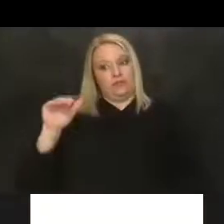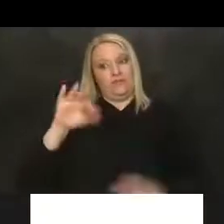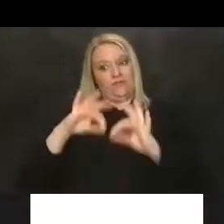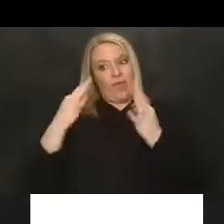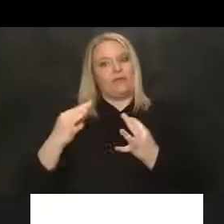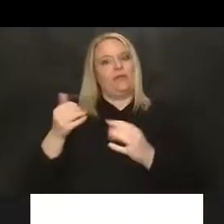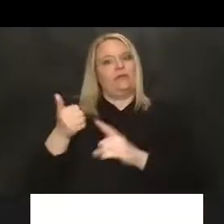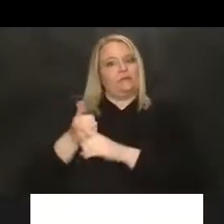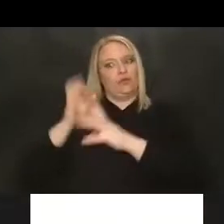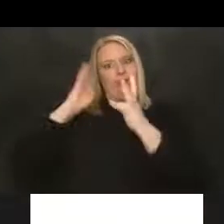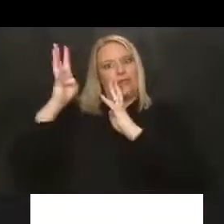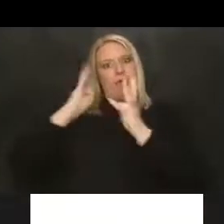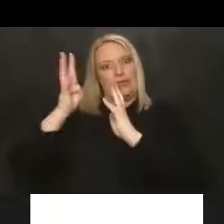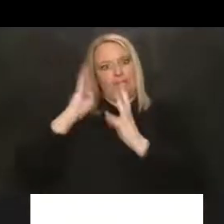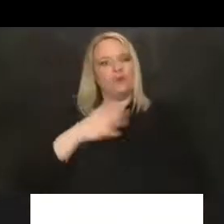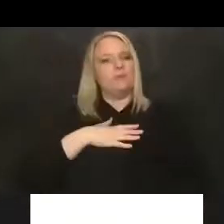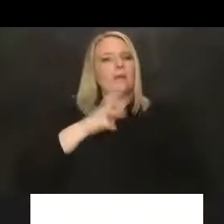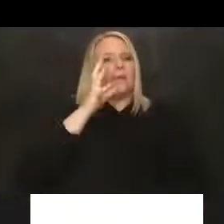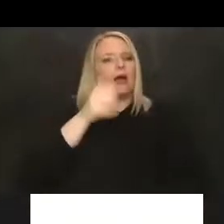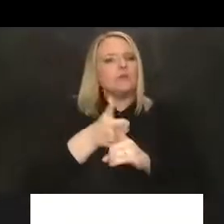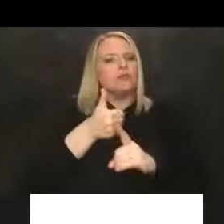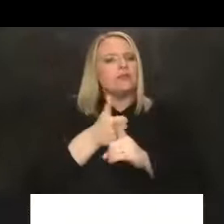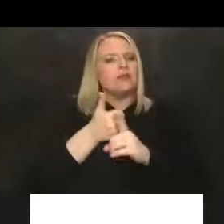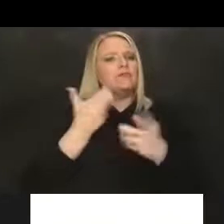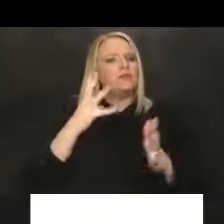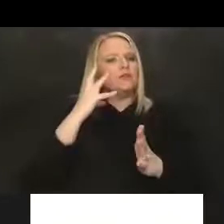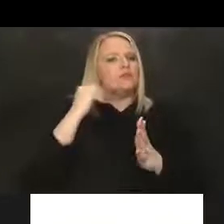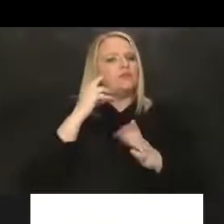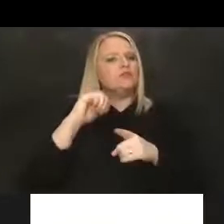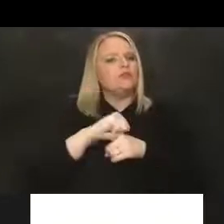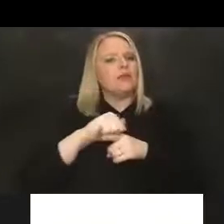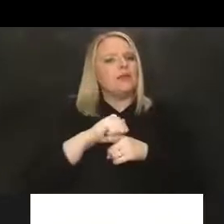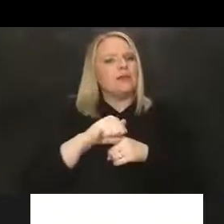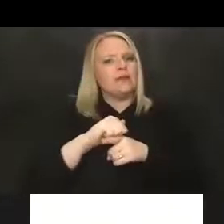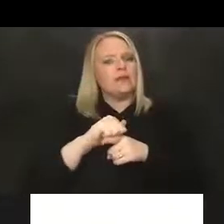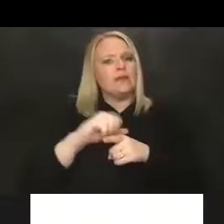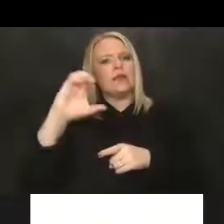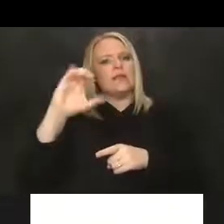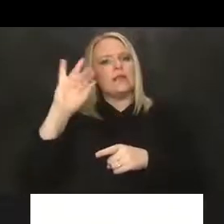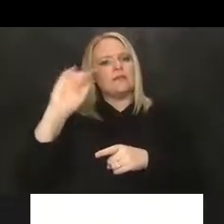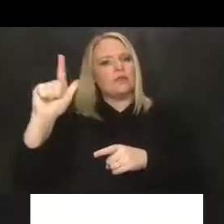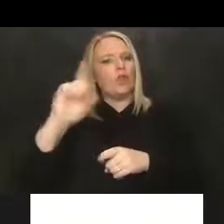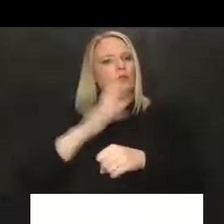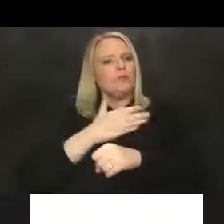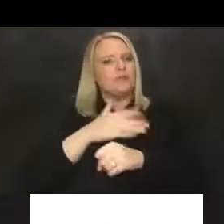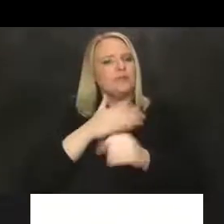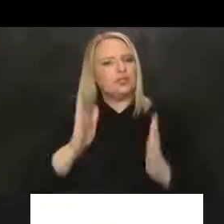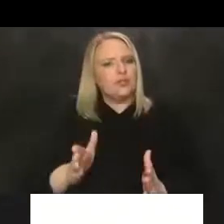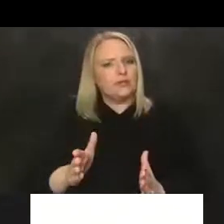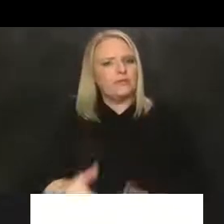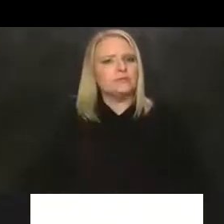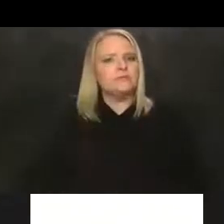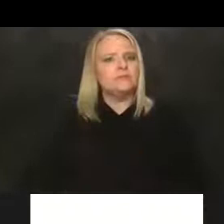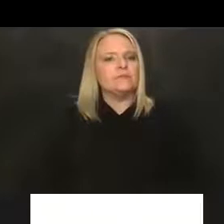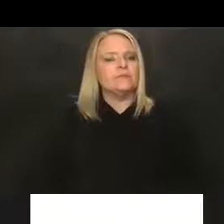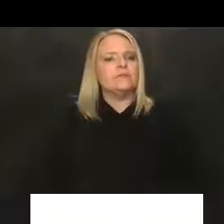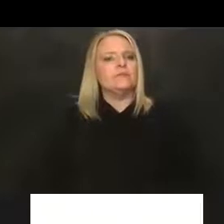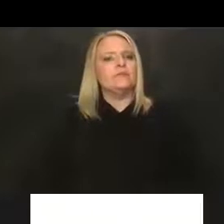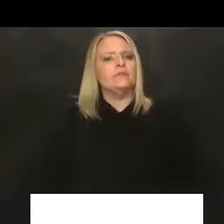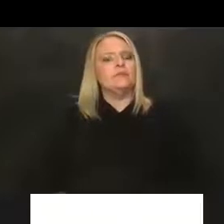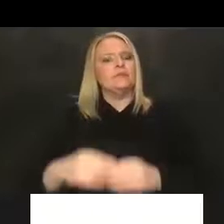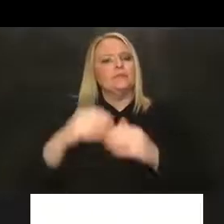My mother was trained as a classical musician- everybody in the family played music, both my